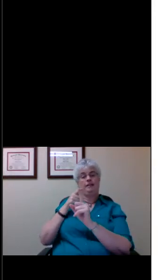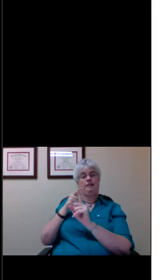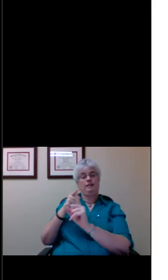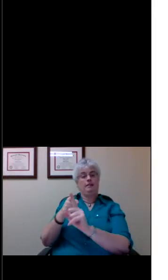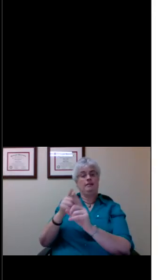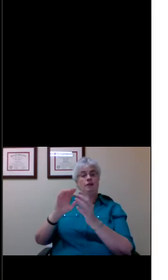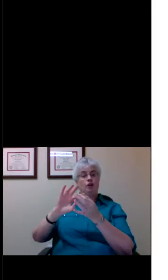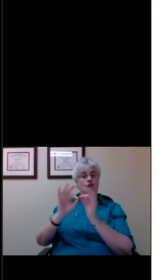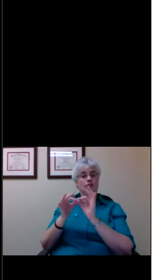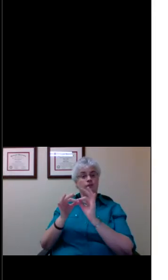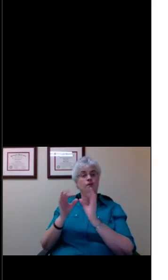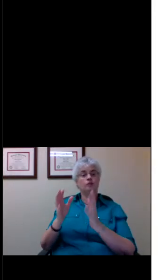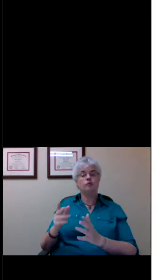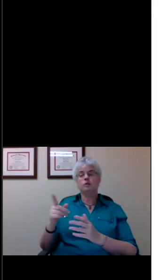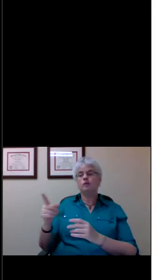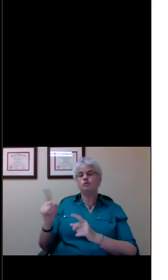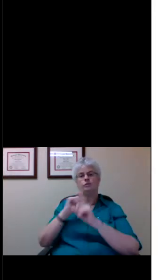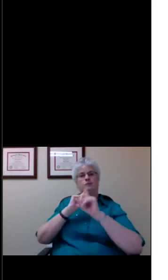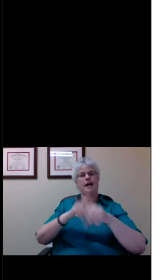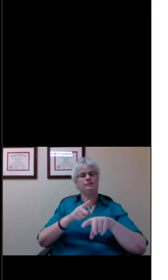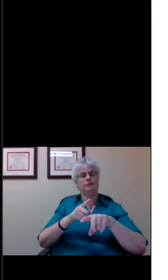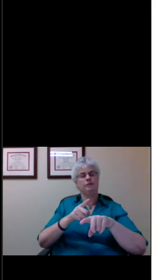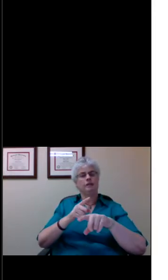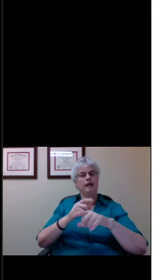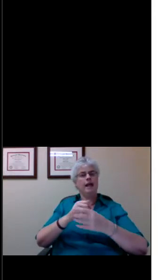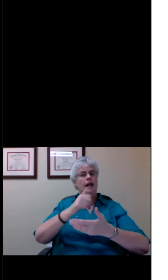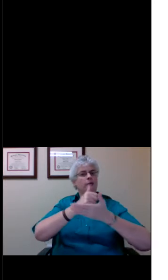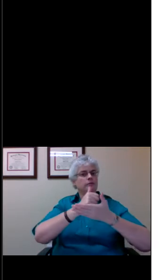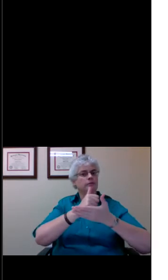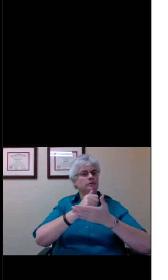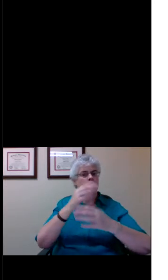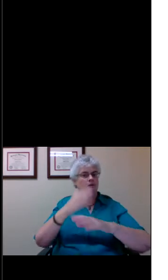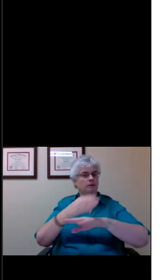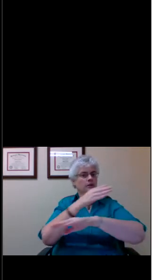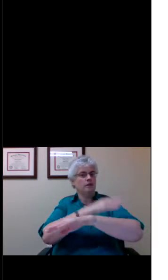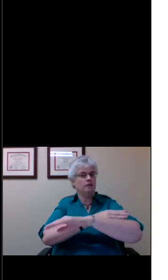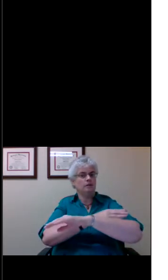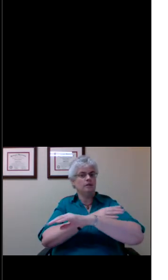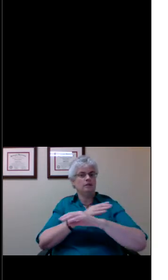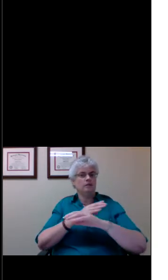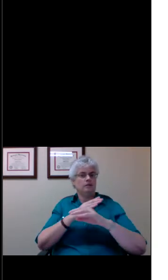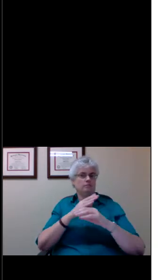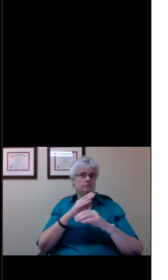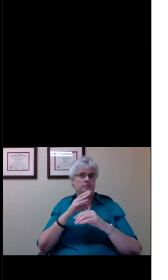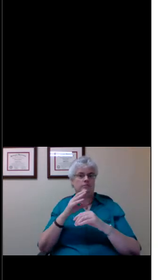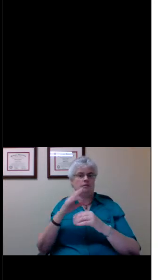So in summary with the interpreters, we make sure that their response of-